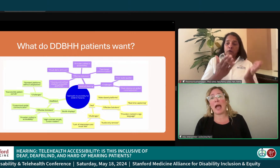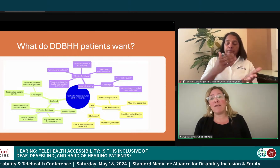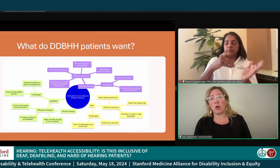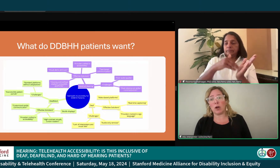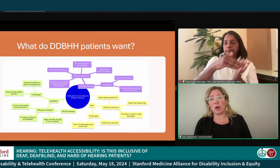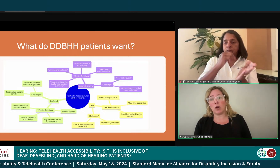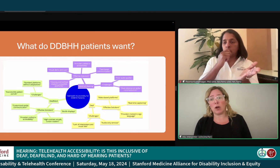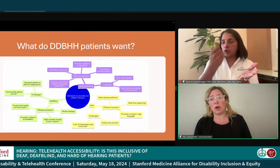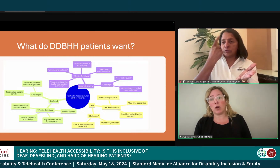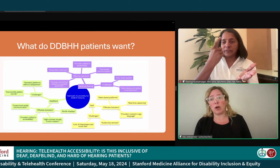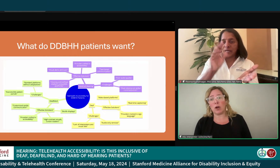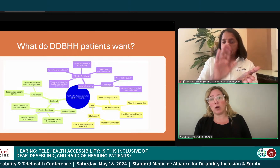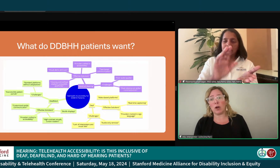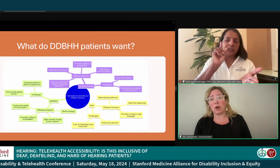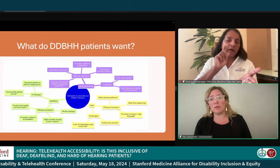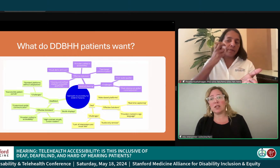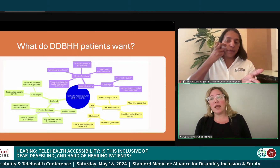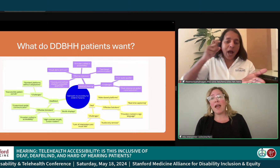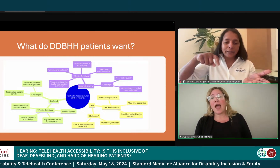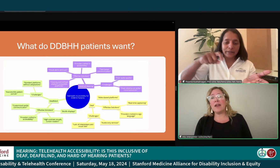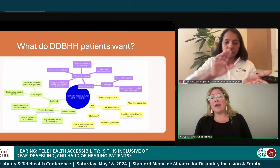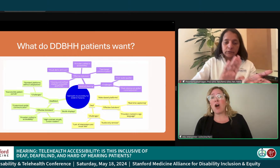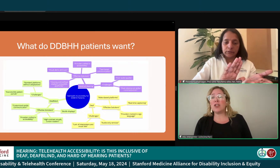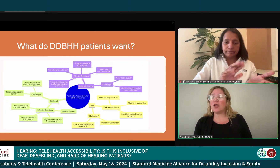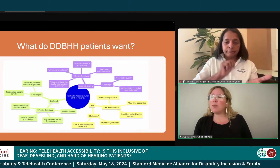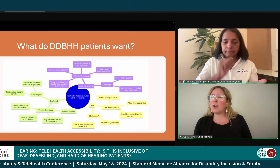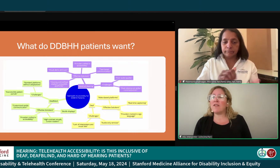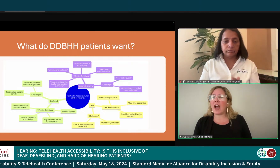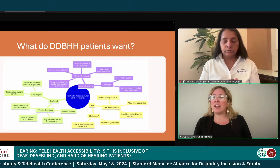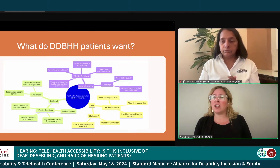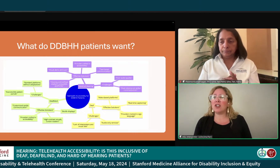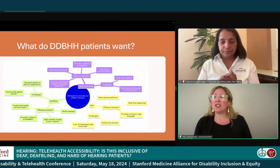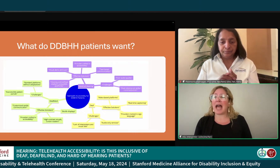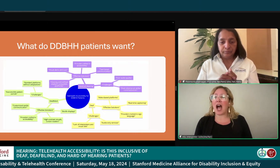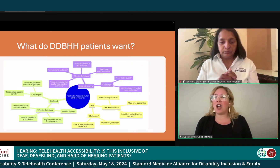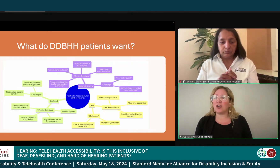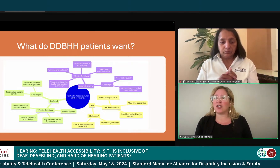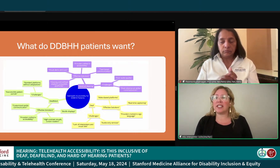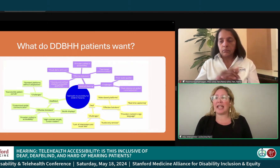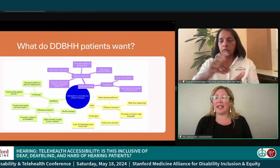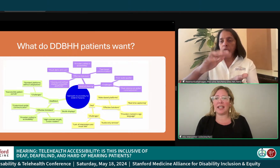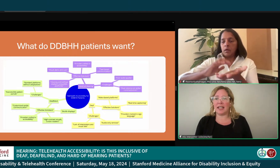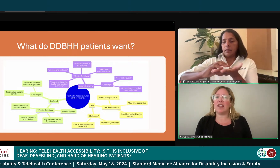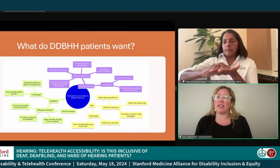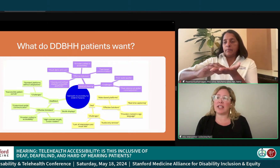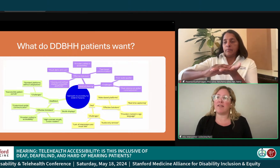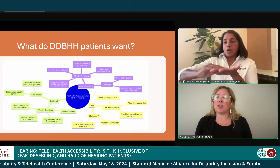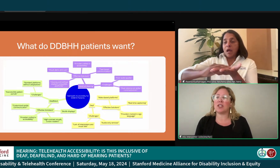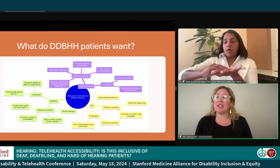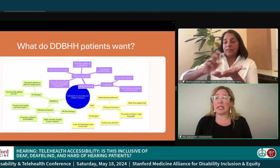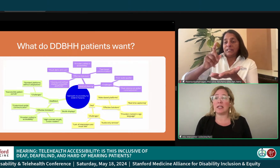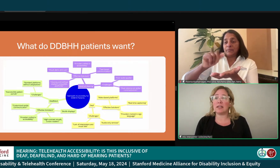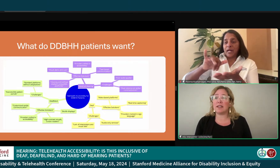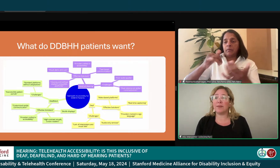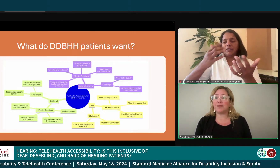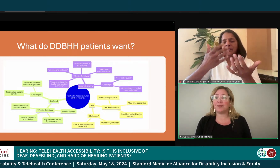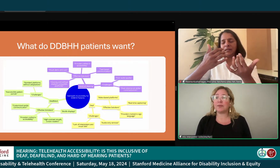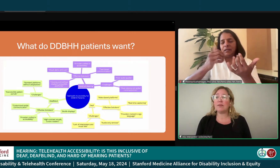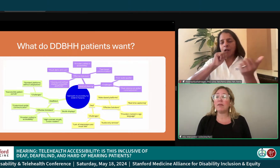platforms. And also providers not understanding the deaf person's needs.